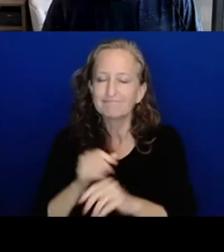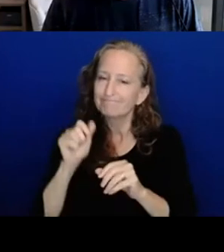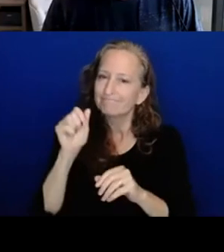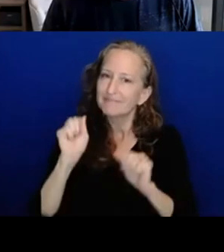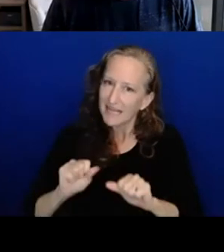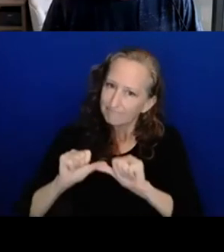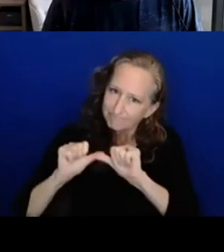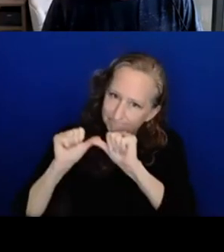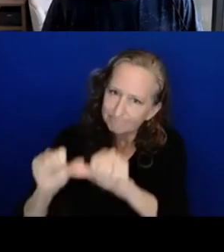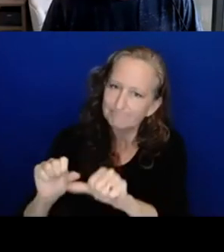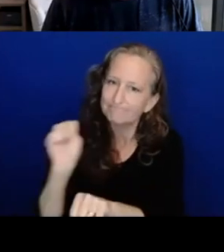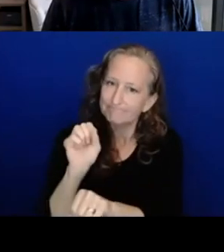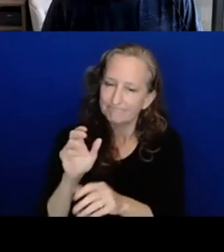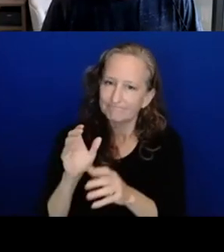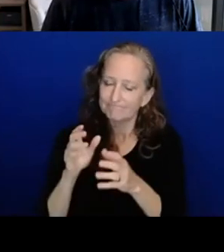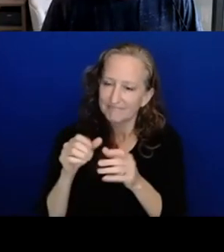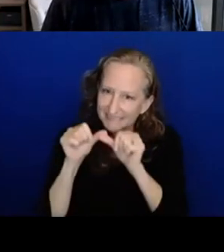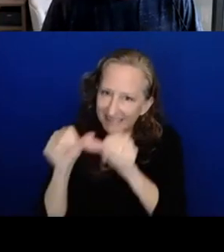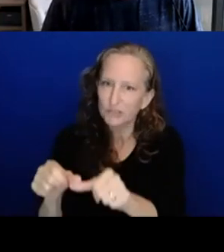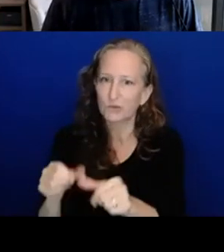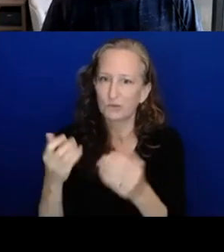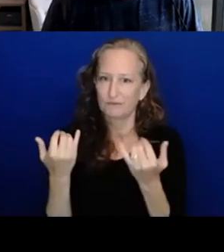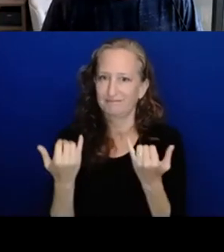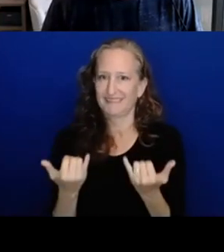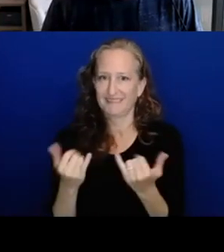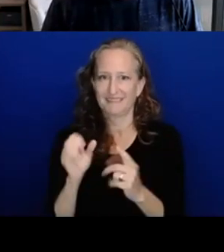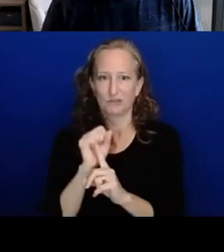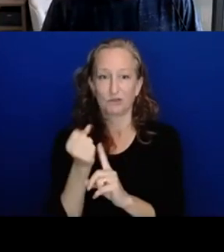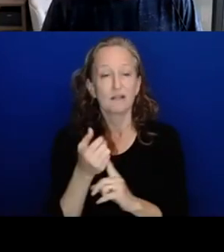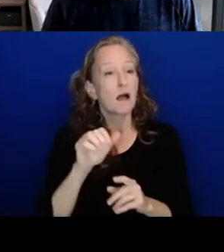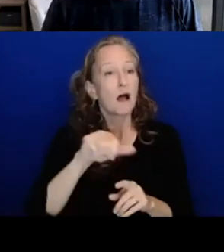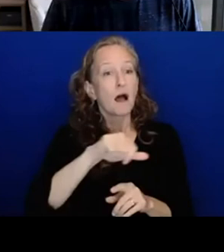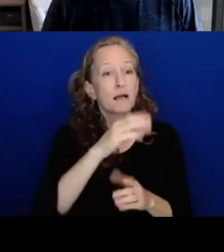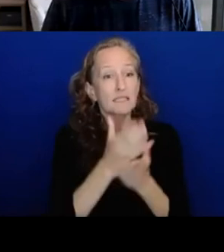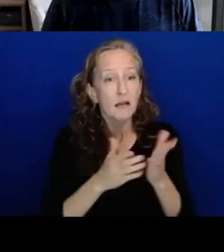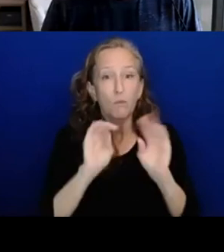for so many organizations, it will be many, many months before people even have the opportunity